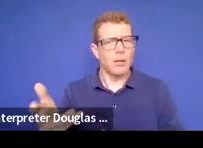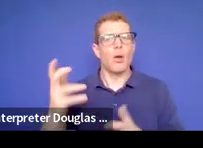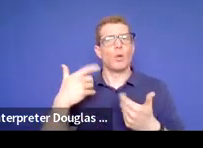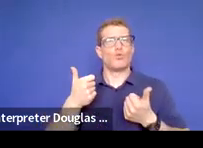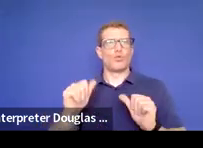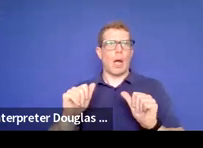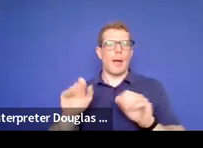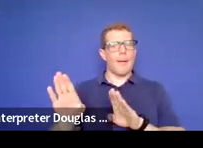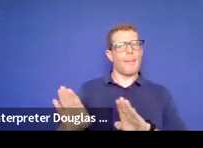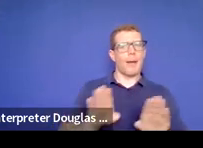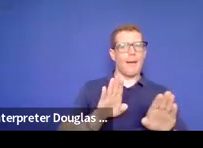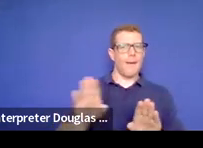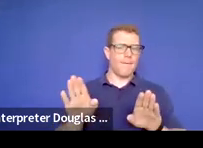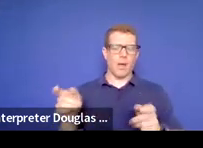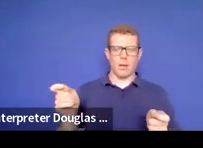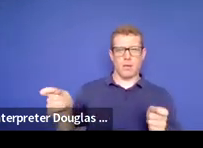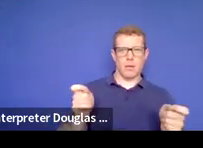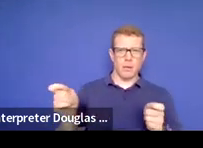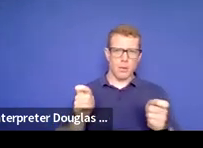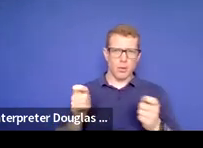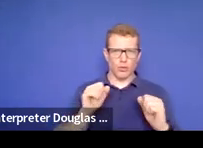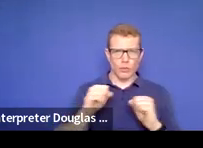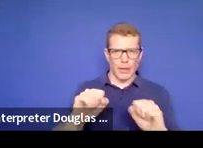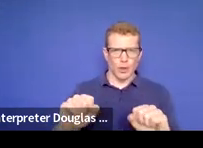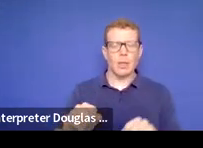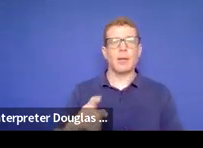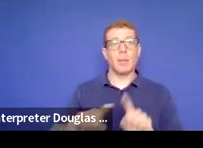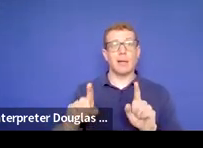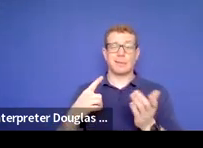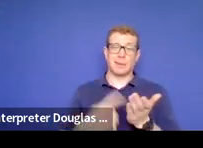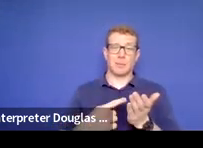But at certain points you know sometimes that brain is just where it is.